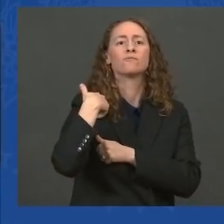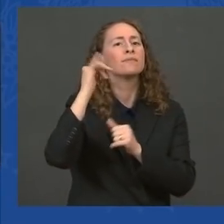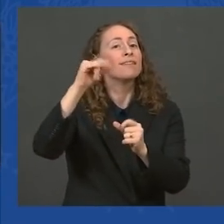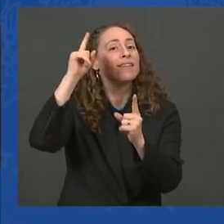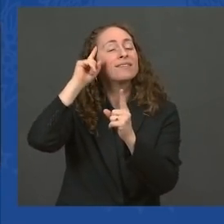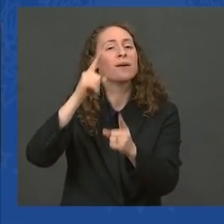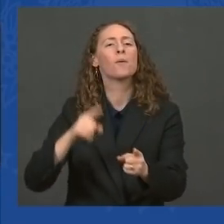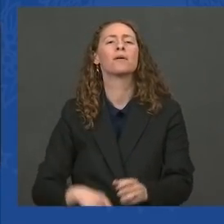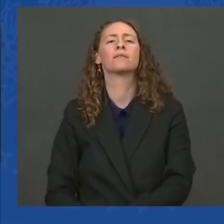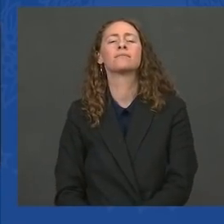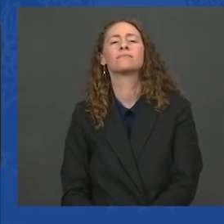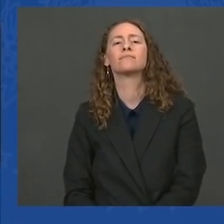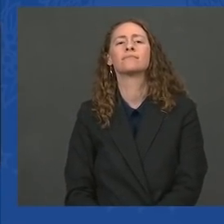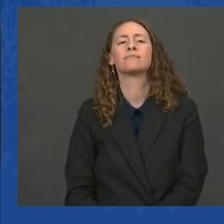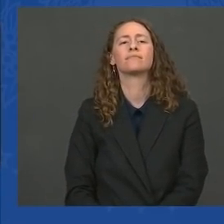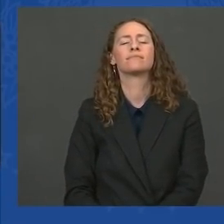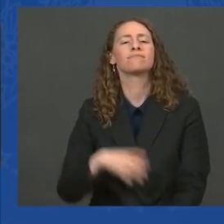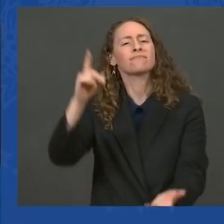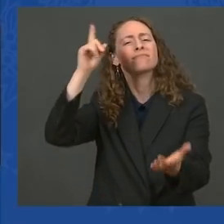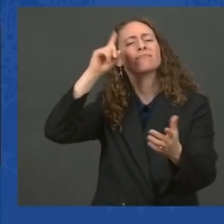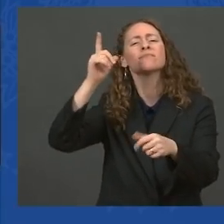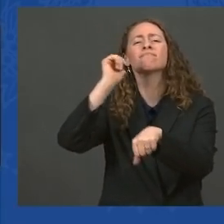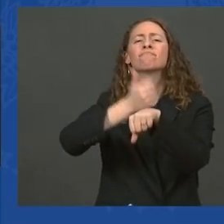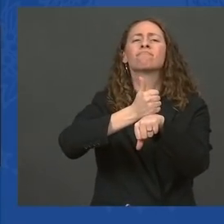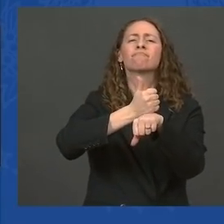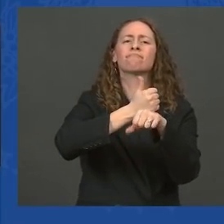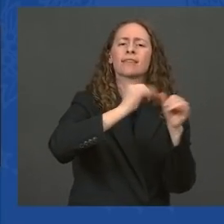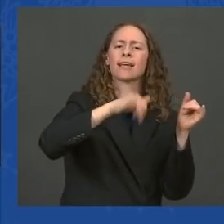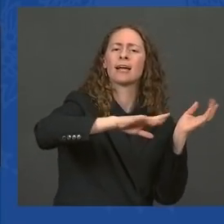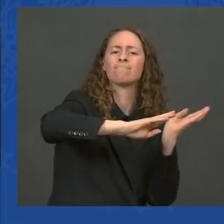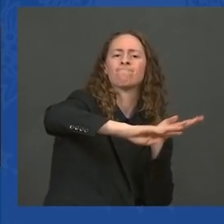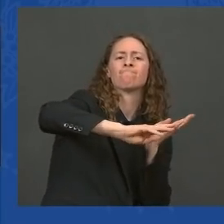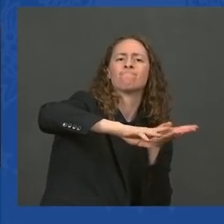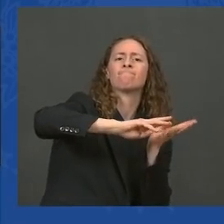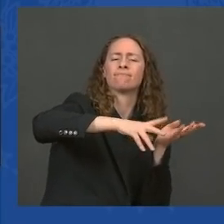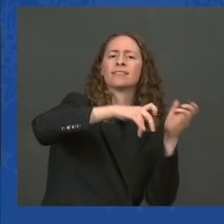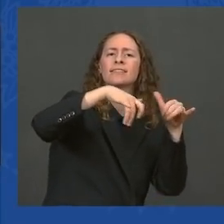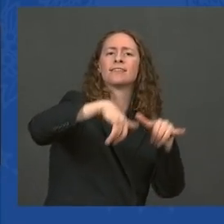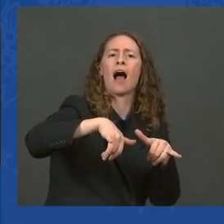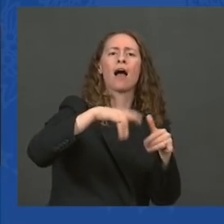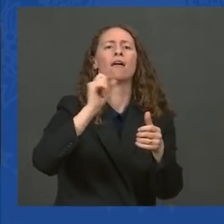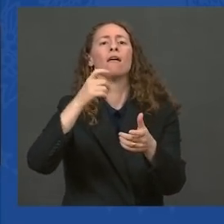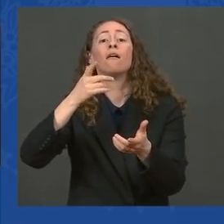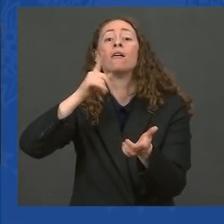service isn't just what they do, it's who they are. This bill is going to allow those professionals